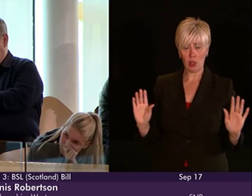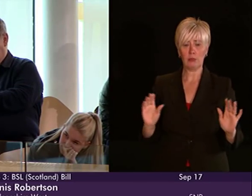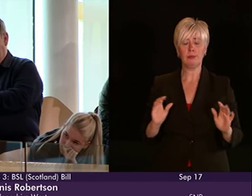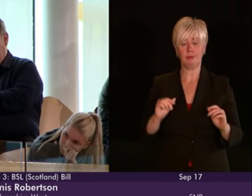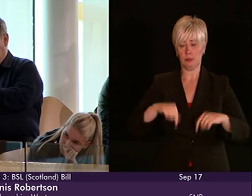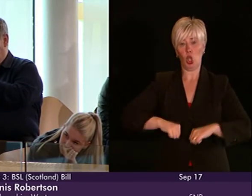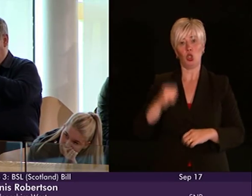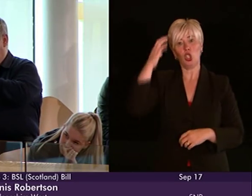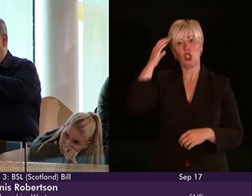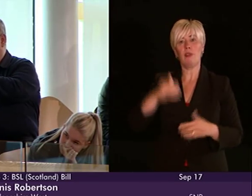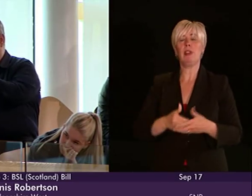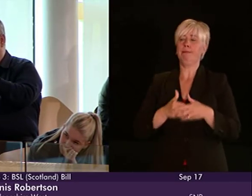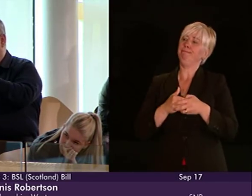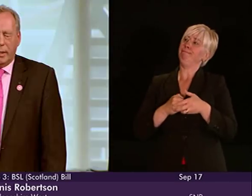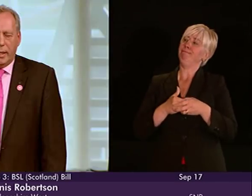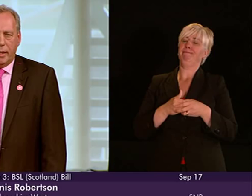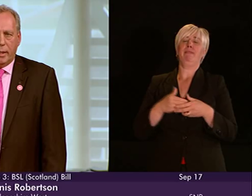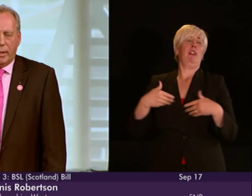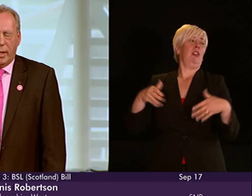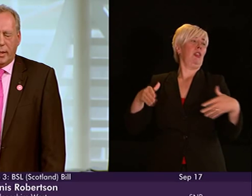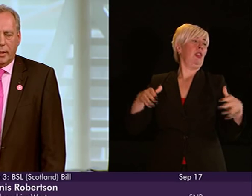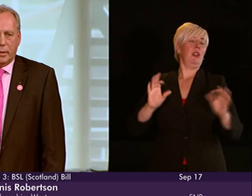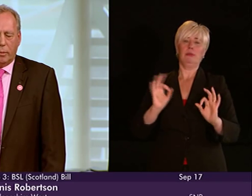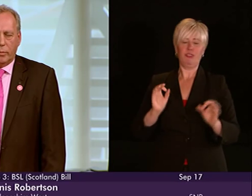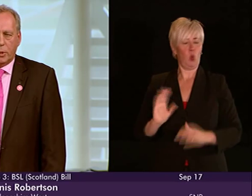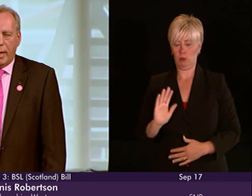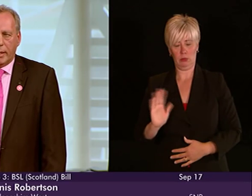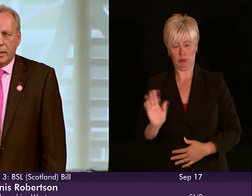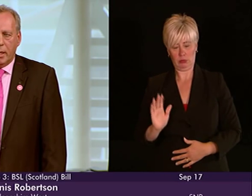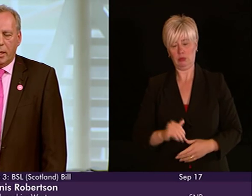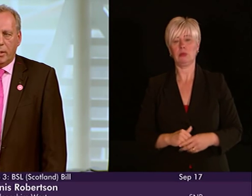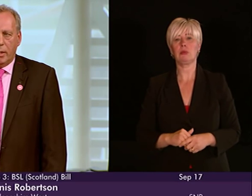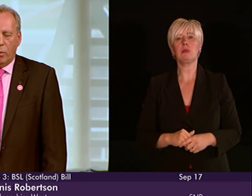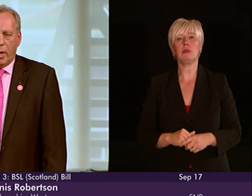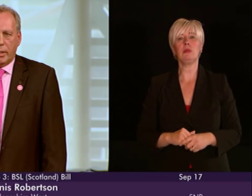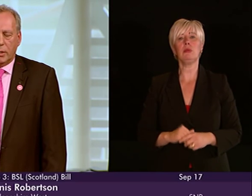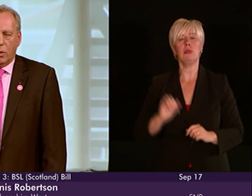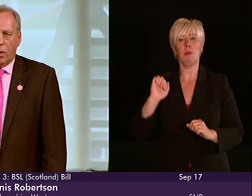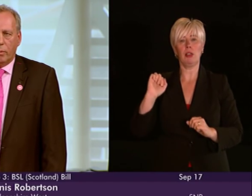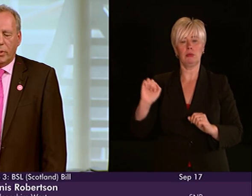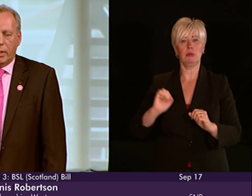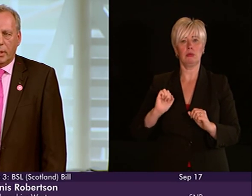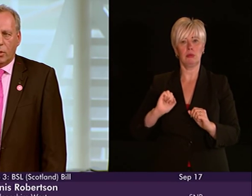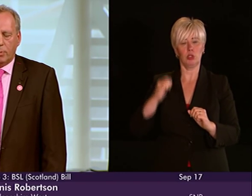and done nothing over the years. Indeed, in some respects much work has gone on in the